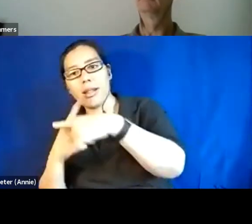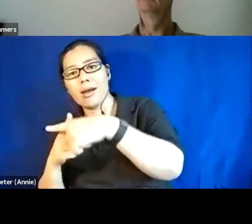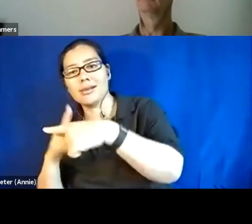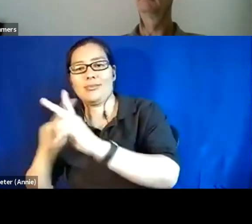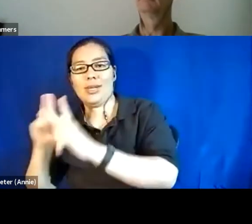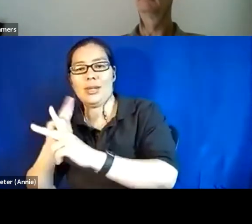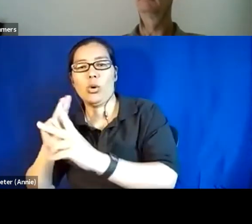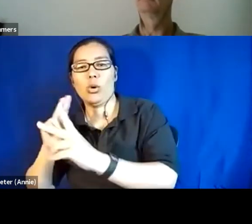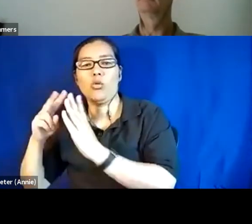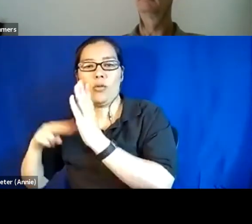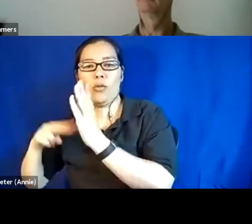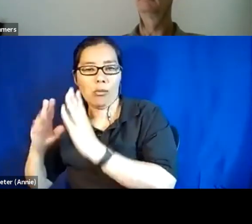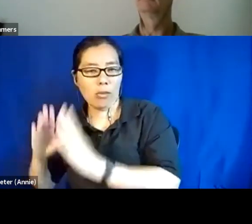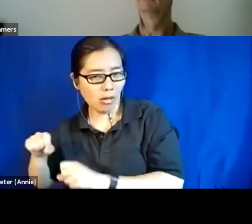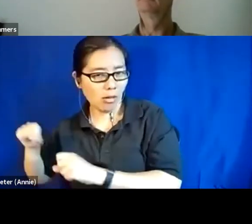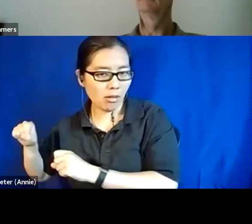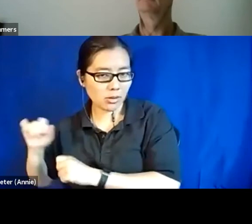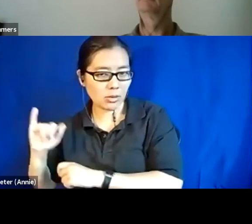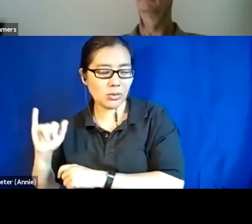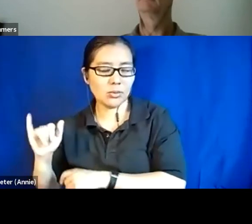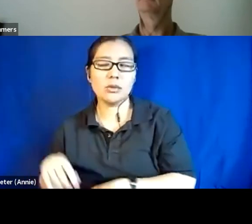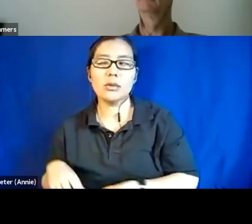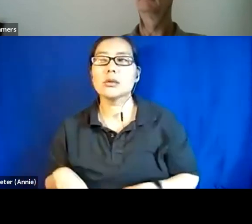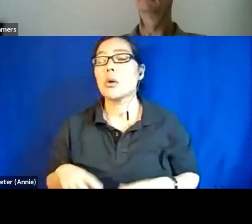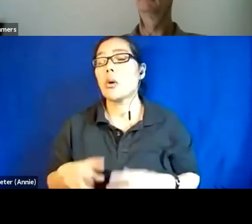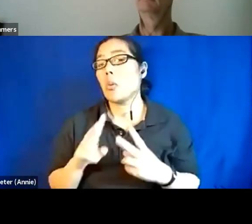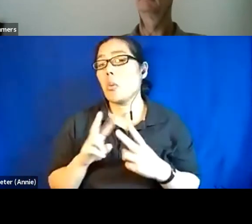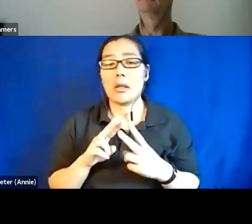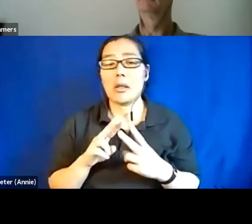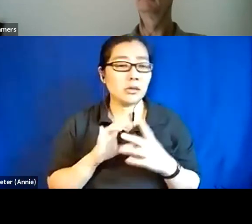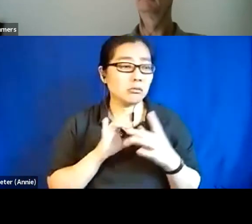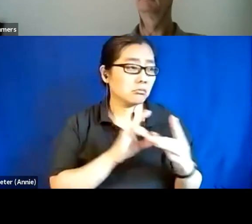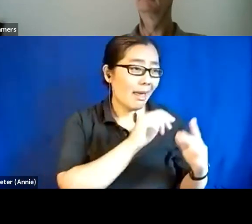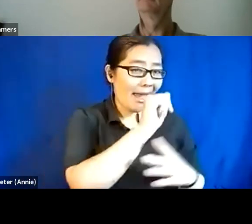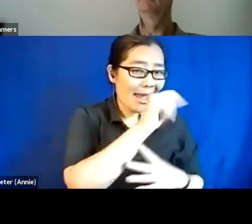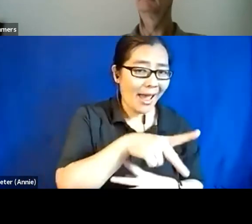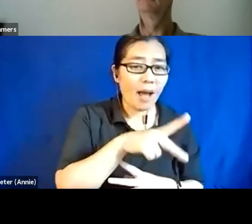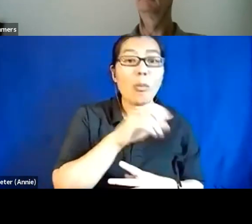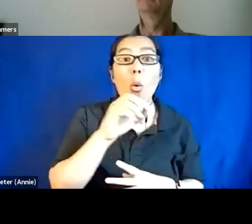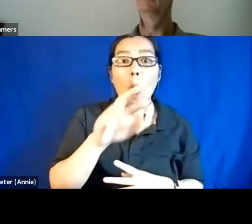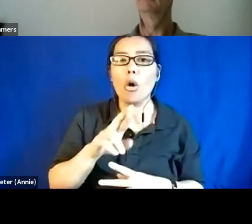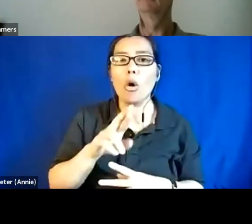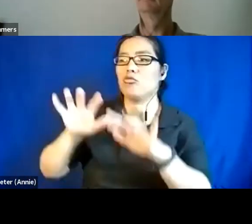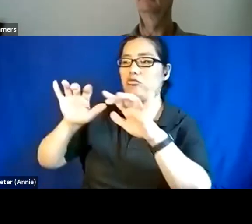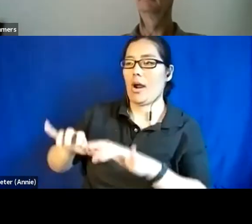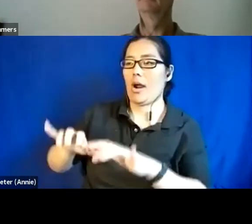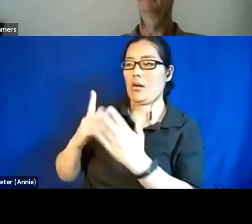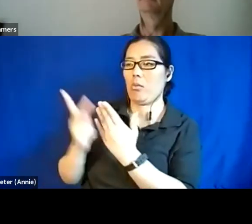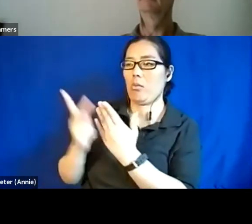or getting a program to write out specific translations of comics and then